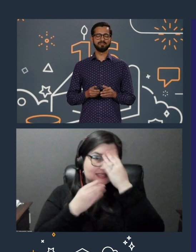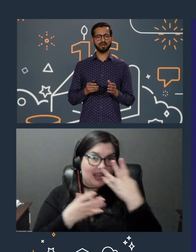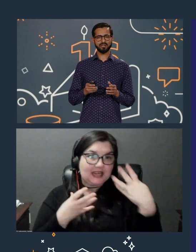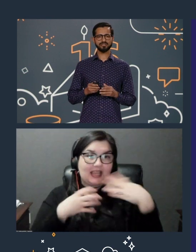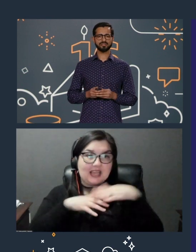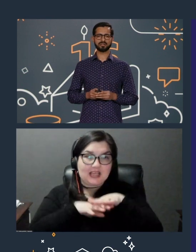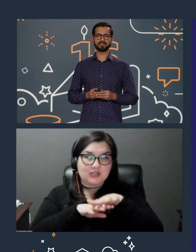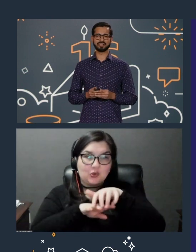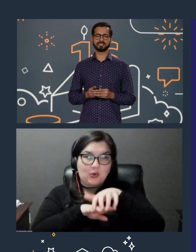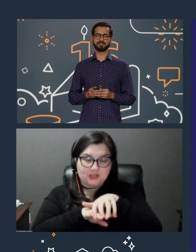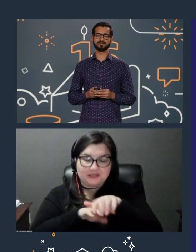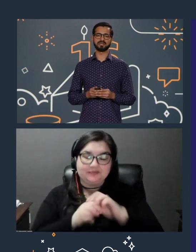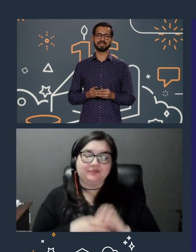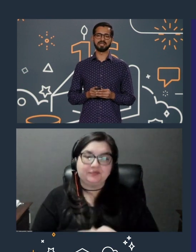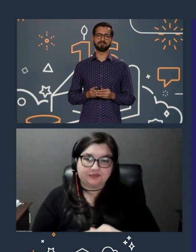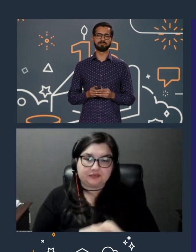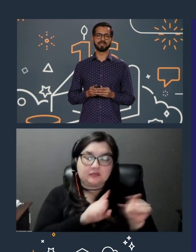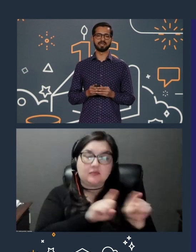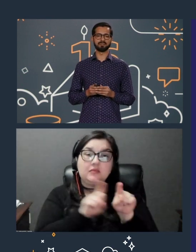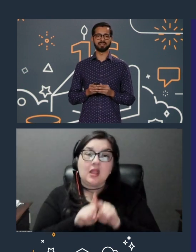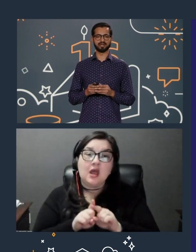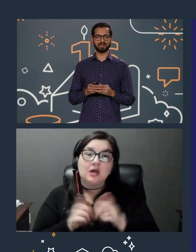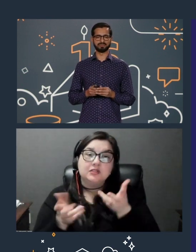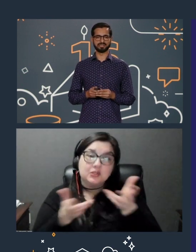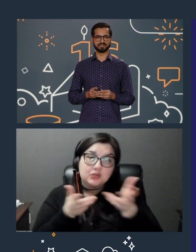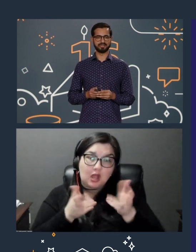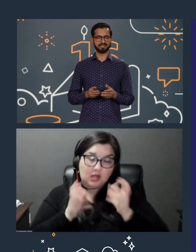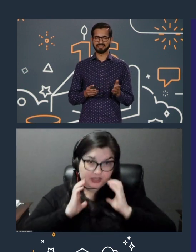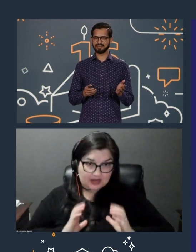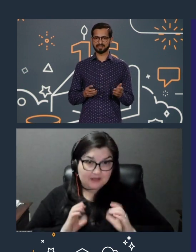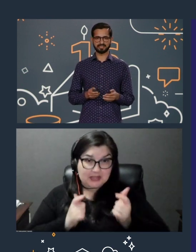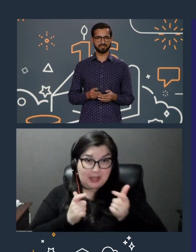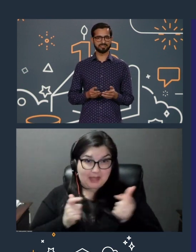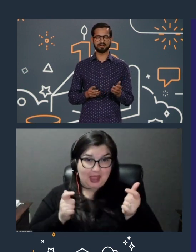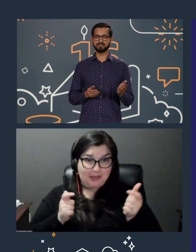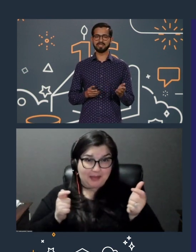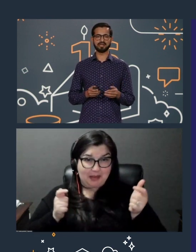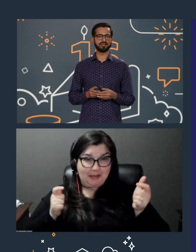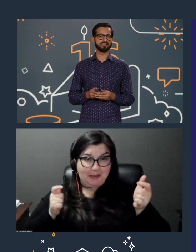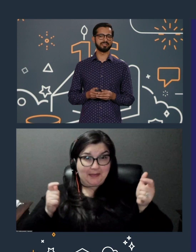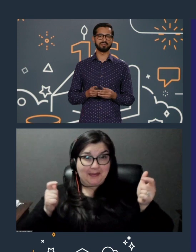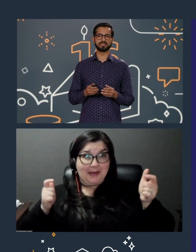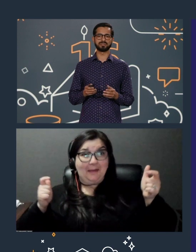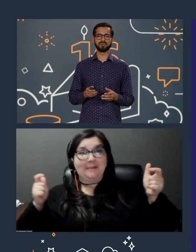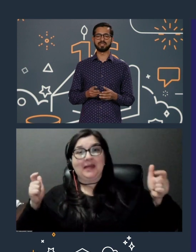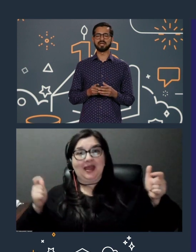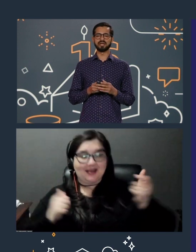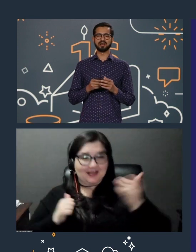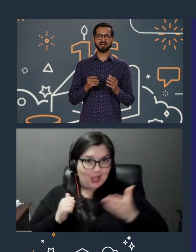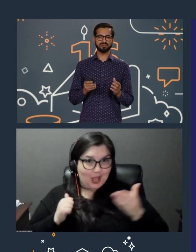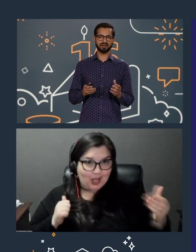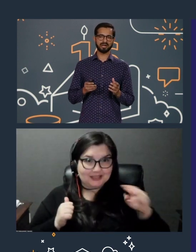We also talk to customers who are dealing with bigger and bigger objects. These customers are media houses who are storing ultra high